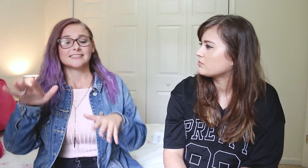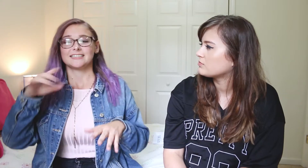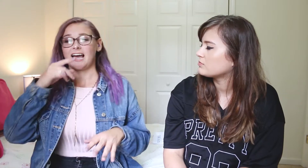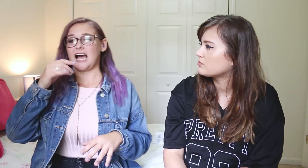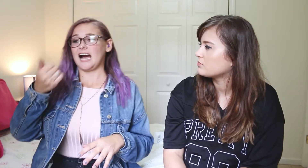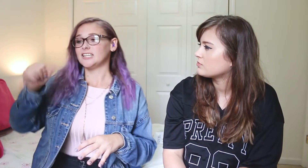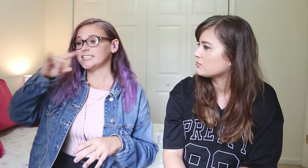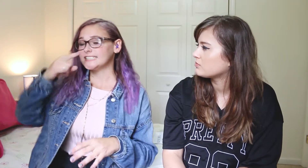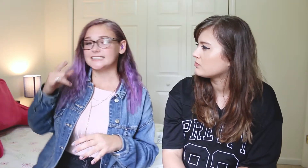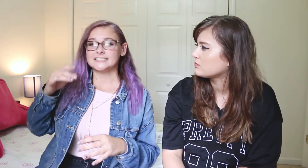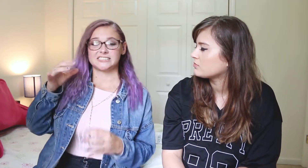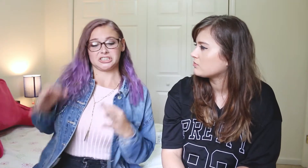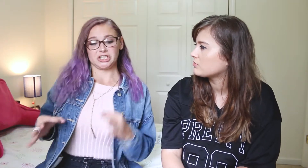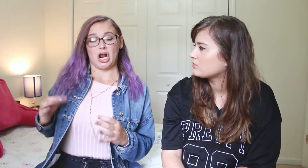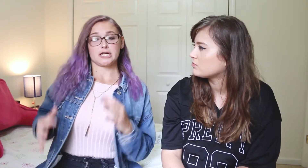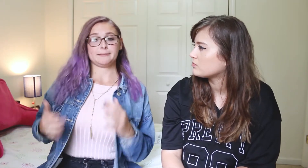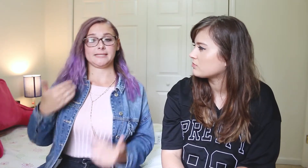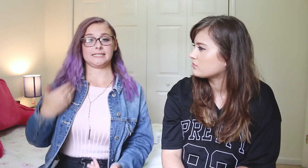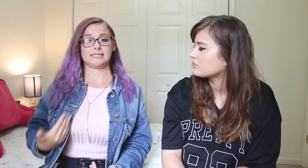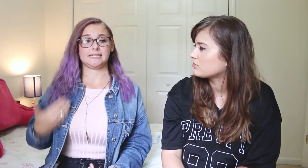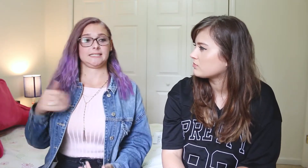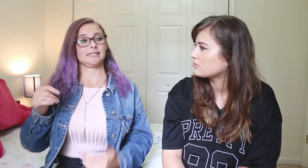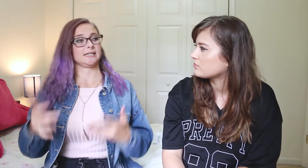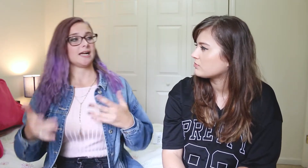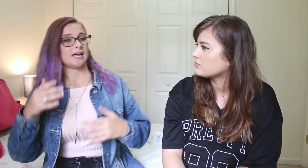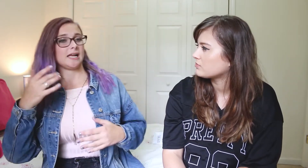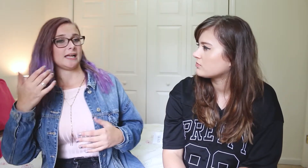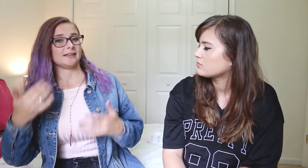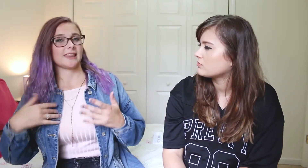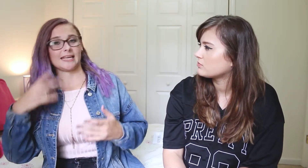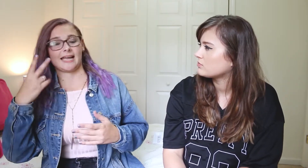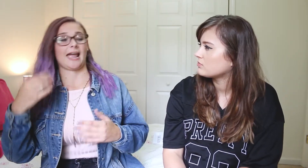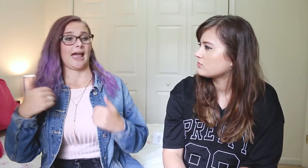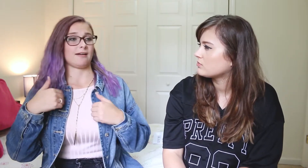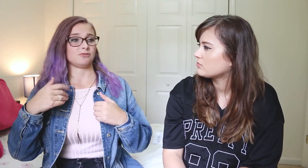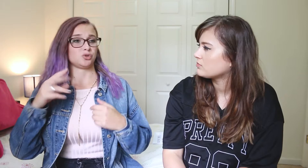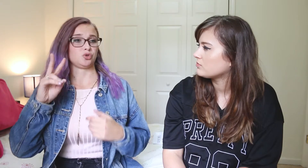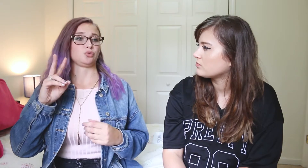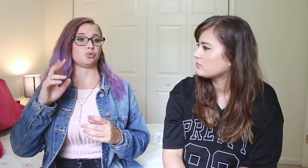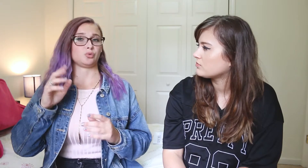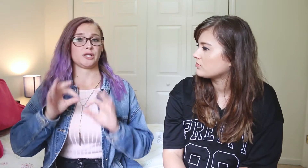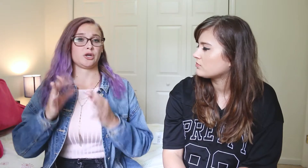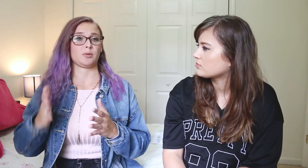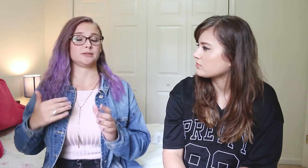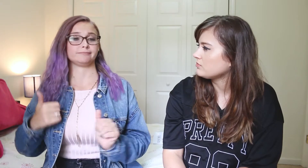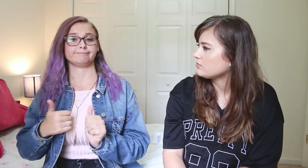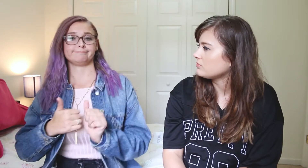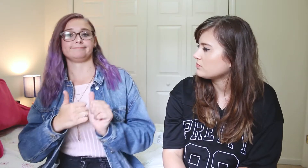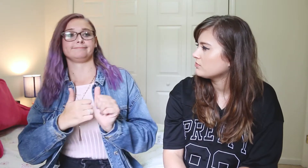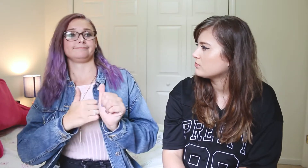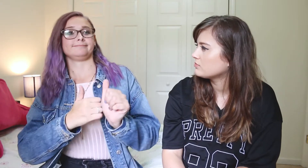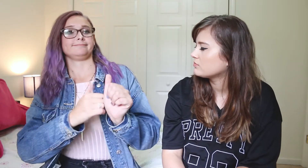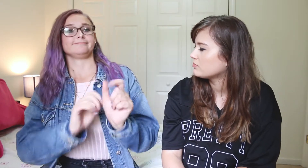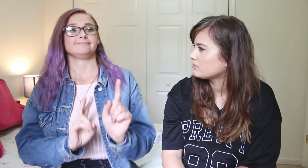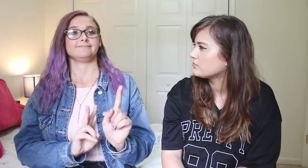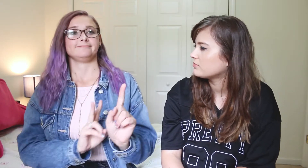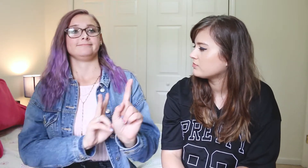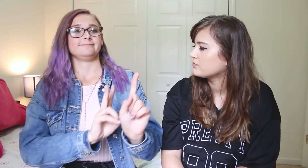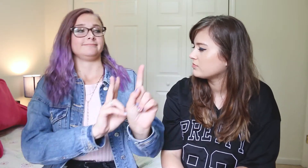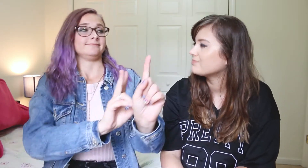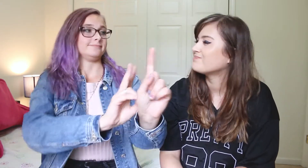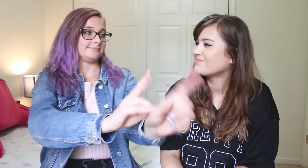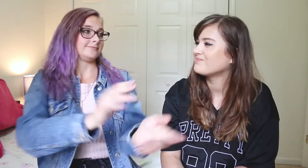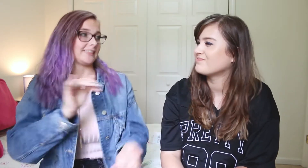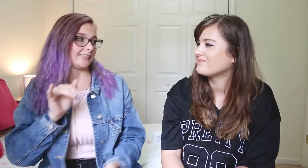I was still feeling it out with other kids judging me and I had two interpreters following me.